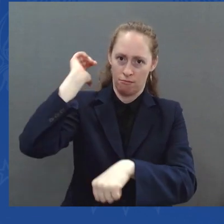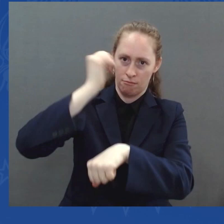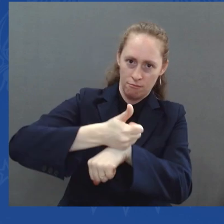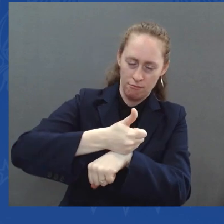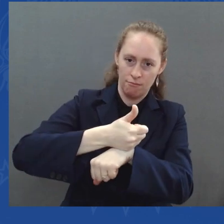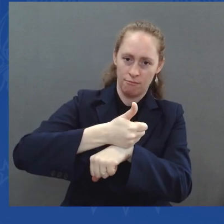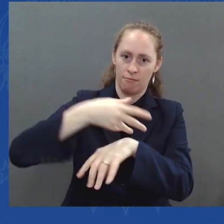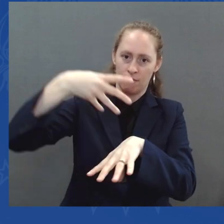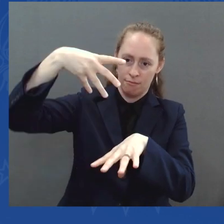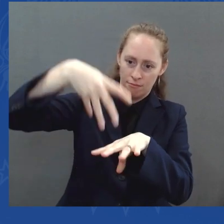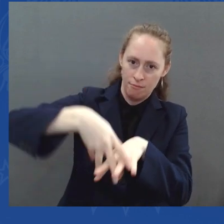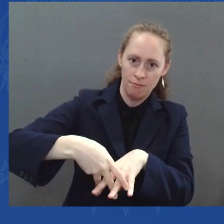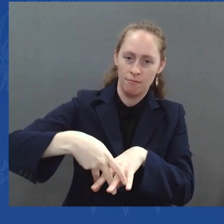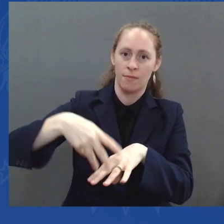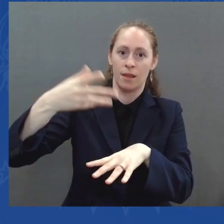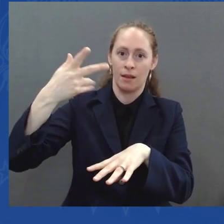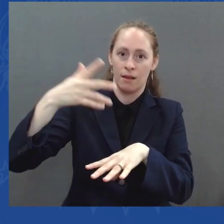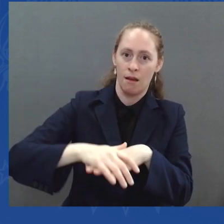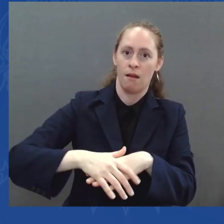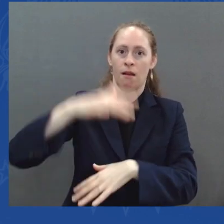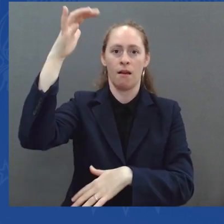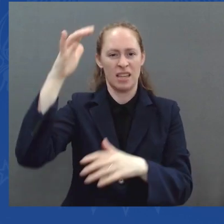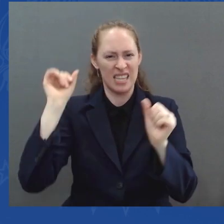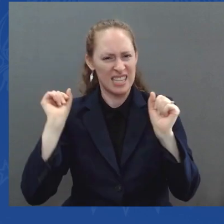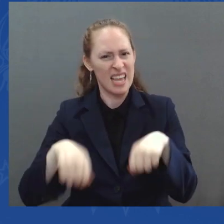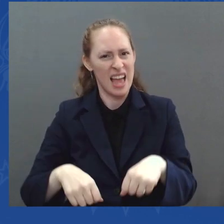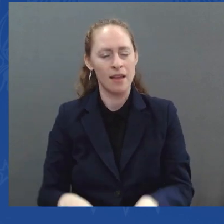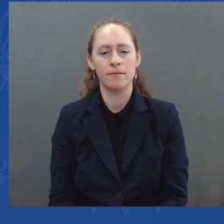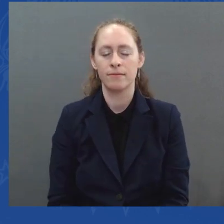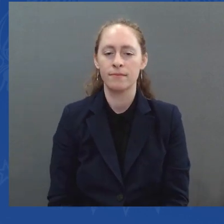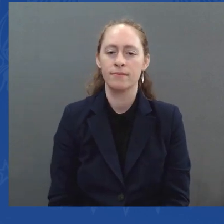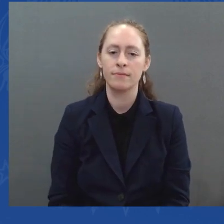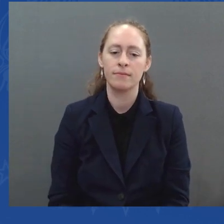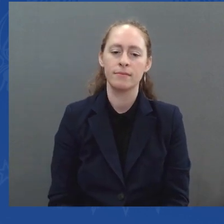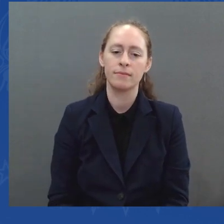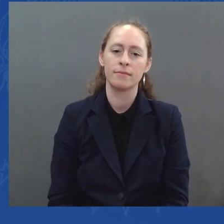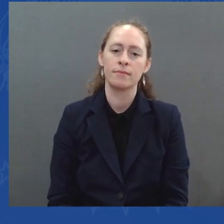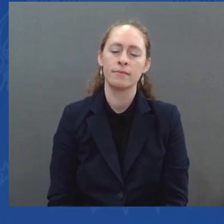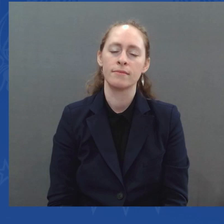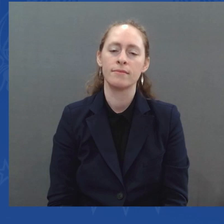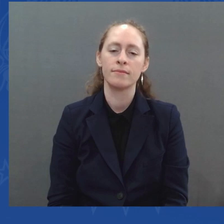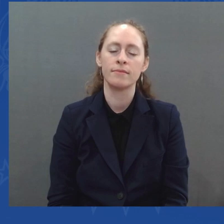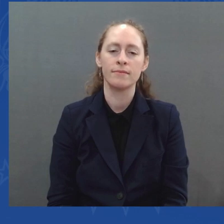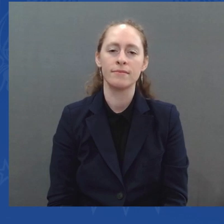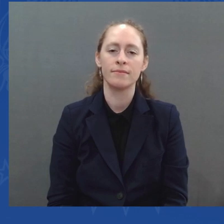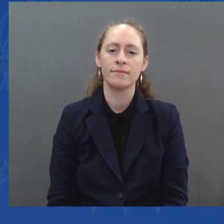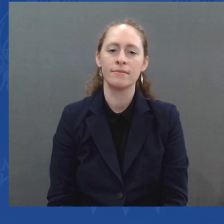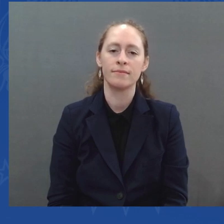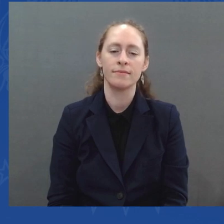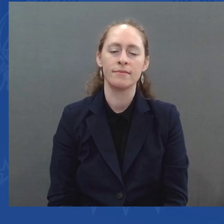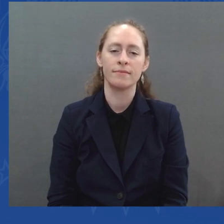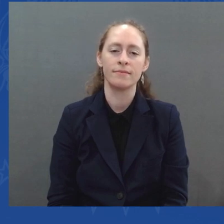is that, in the same way that was true for early forms of Social Security Medicare, it was a starter home.